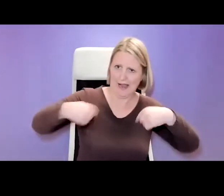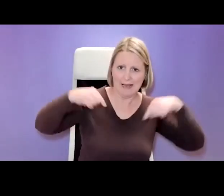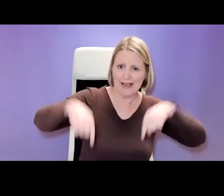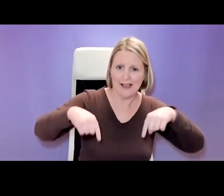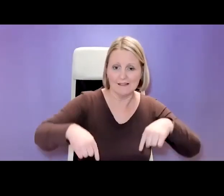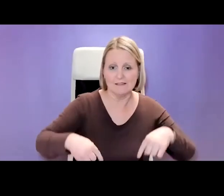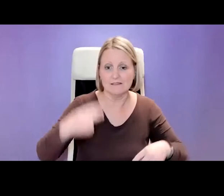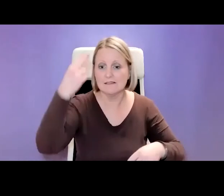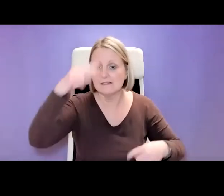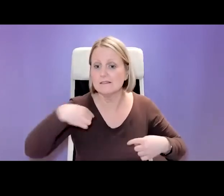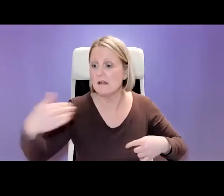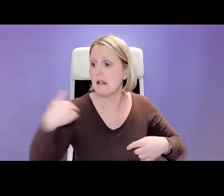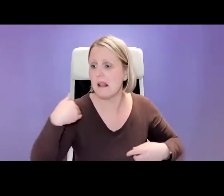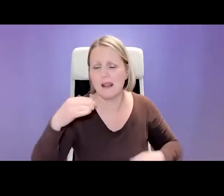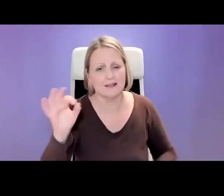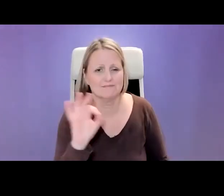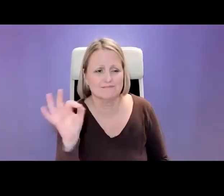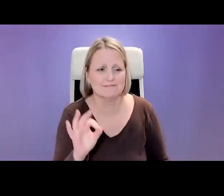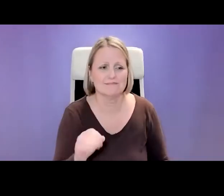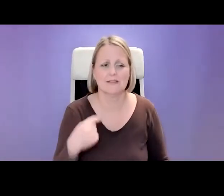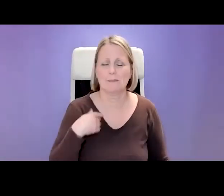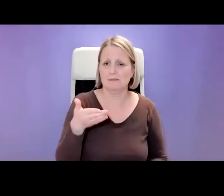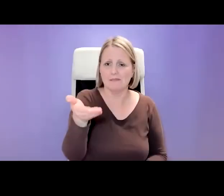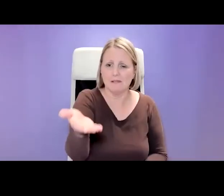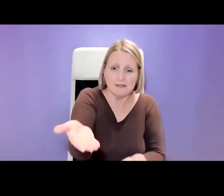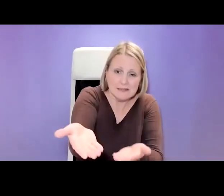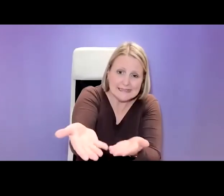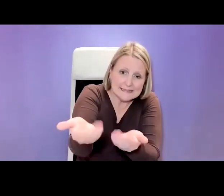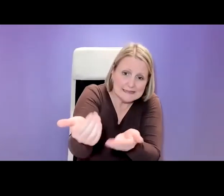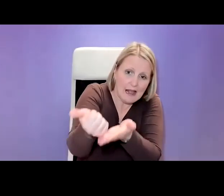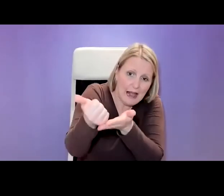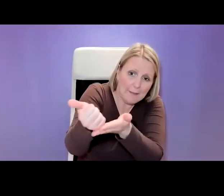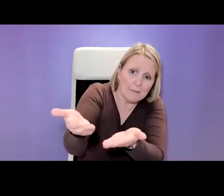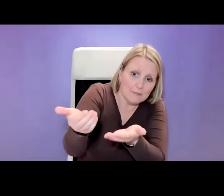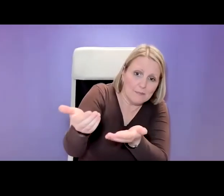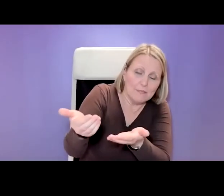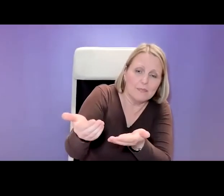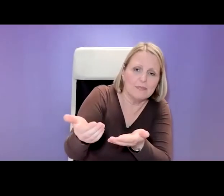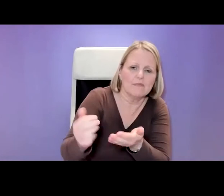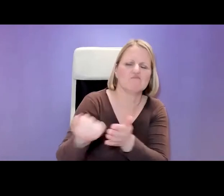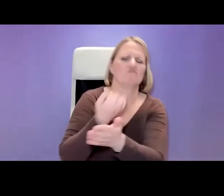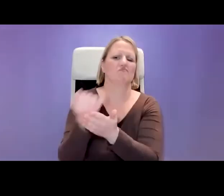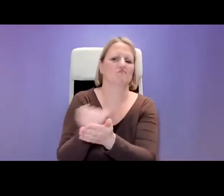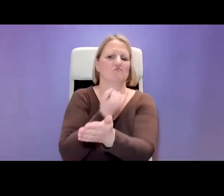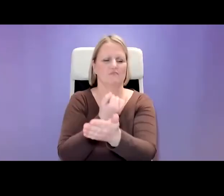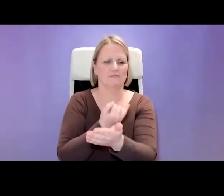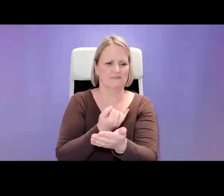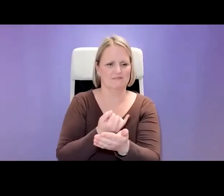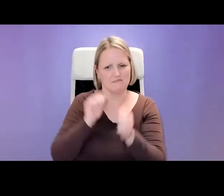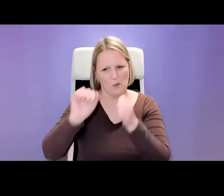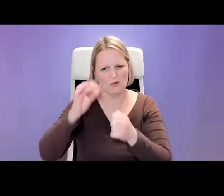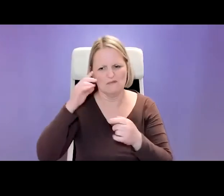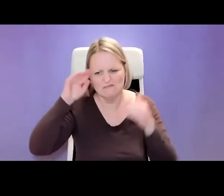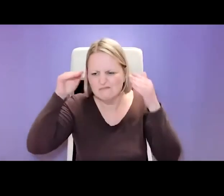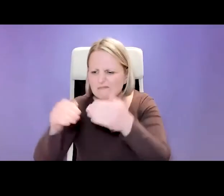I held up my hands all day long to rebellious people who walk in the way that's not good, following their own devices.”